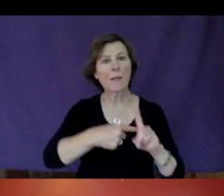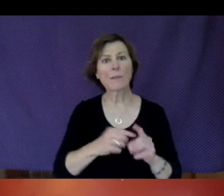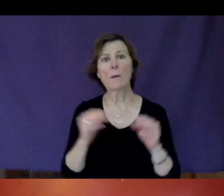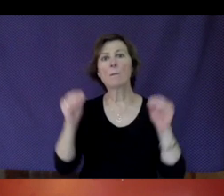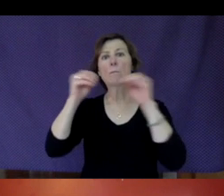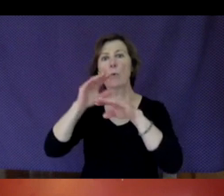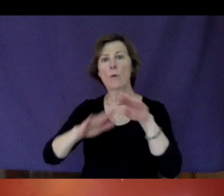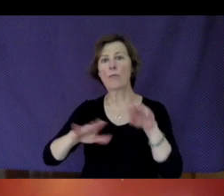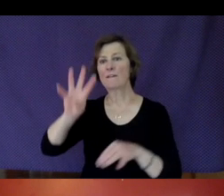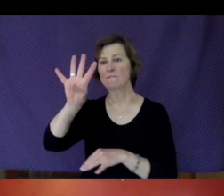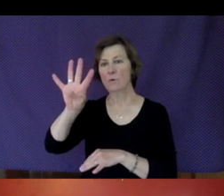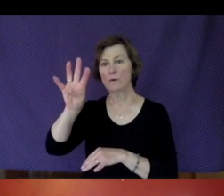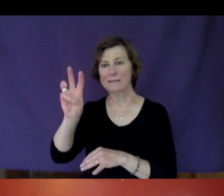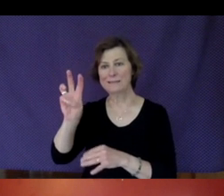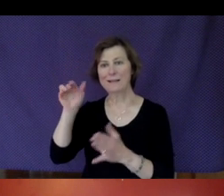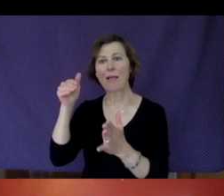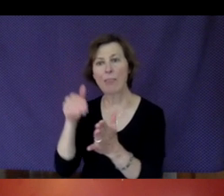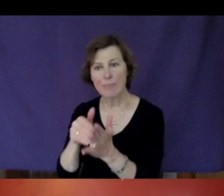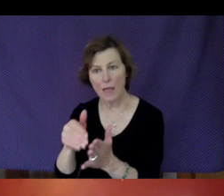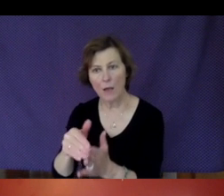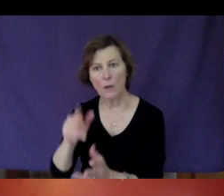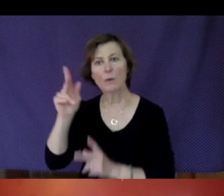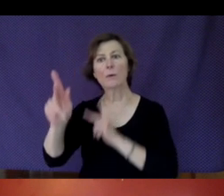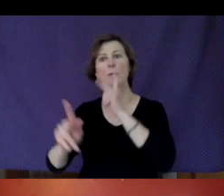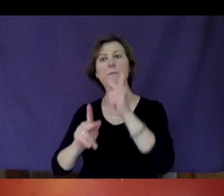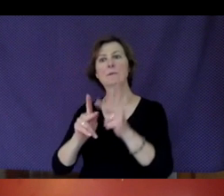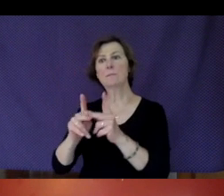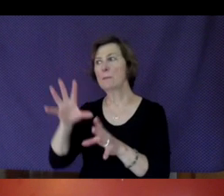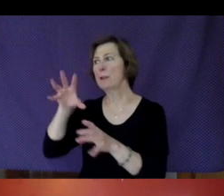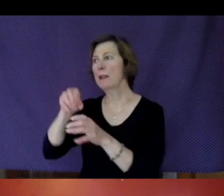including 15,000 Children